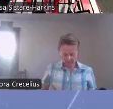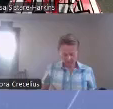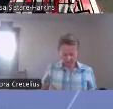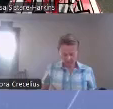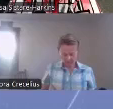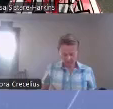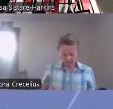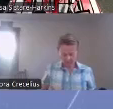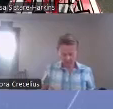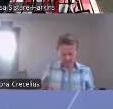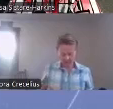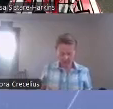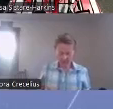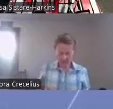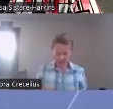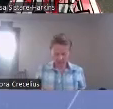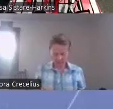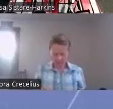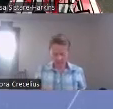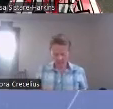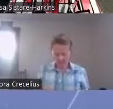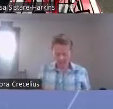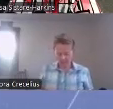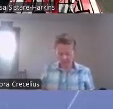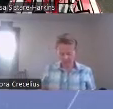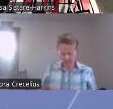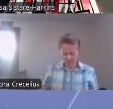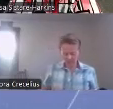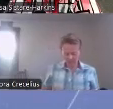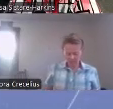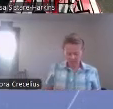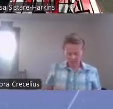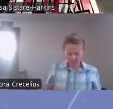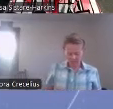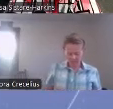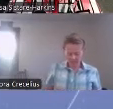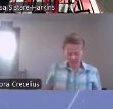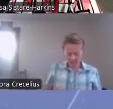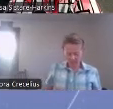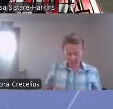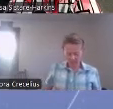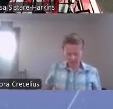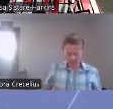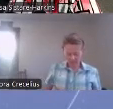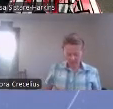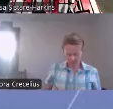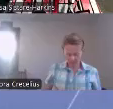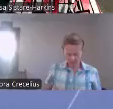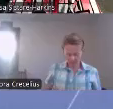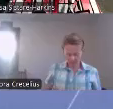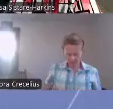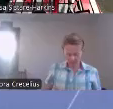is they recognize that there's this huge gap in ethics training for community partners.